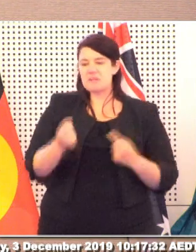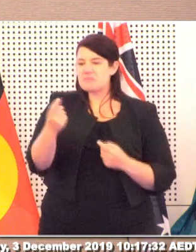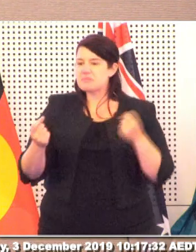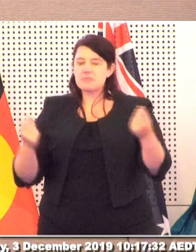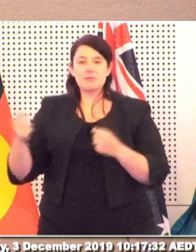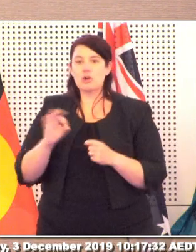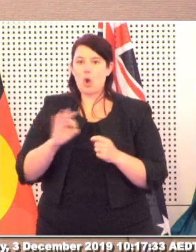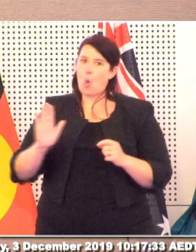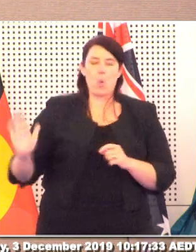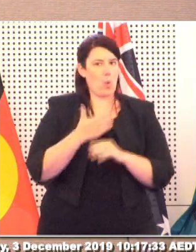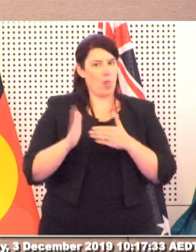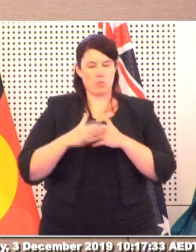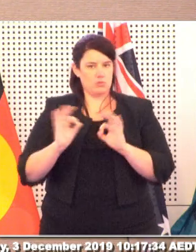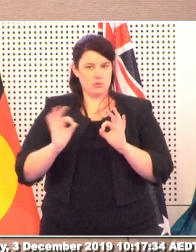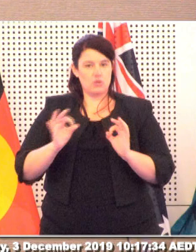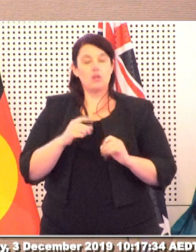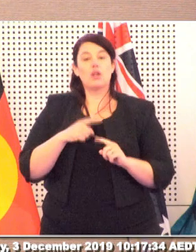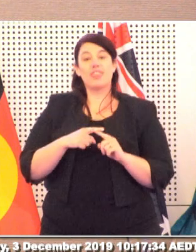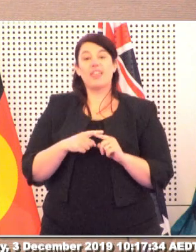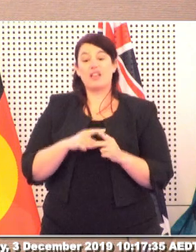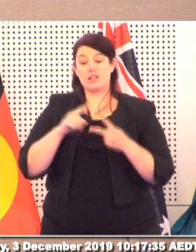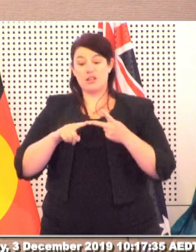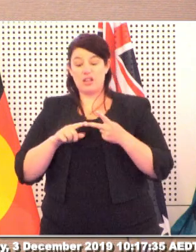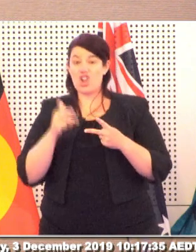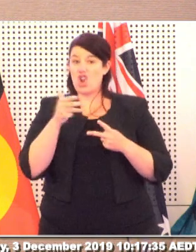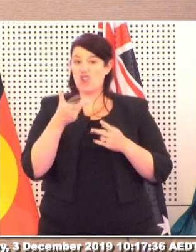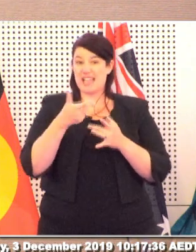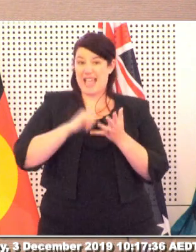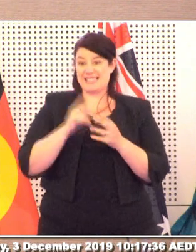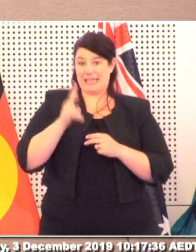deinstitutionalisation in the 1980s, it would start to see